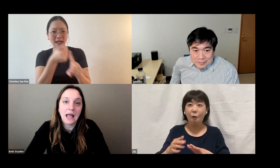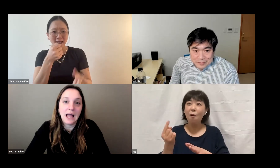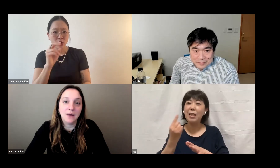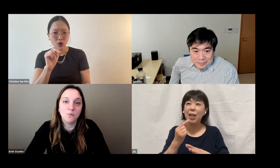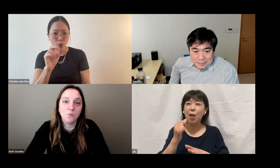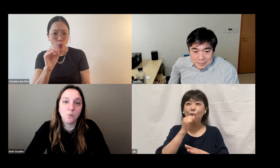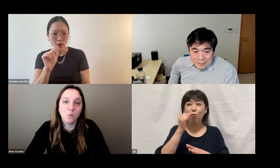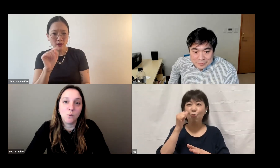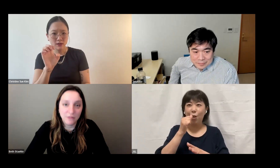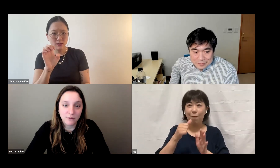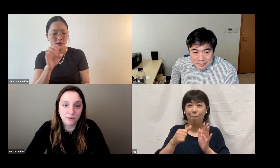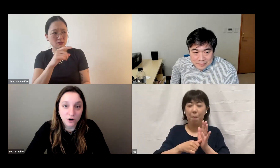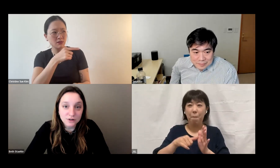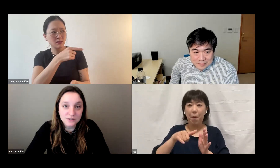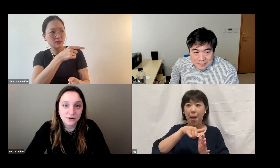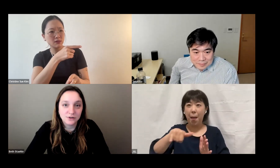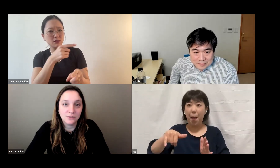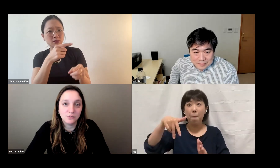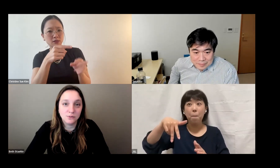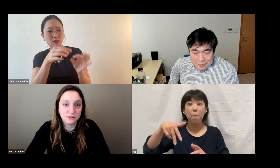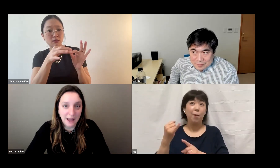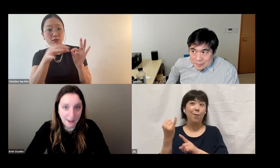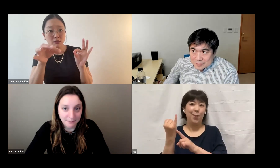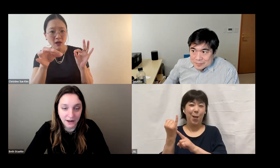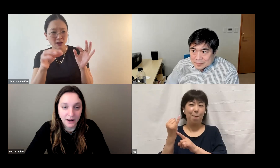and when the rehearsal was happening,